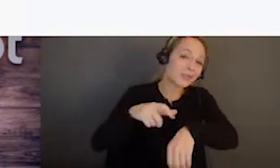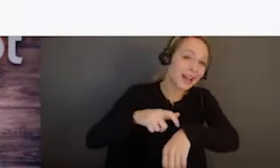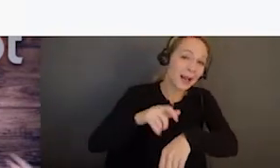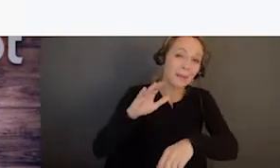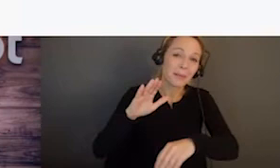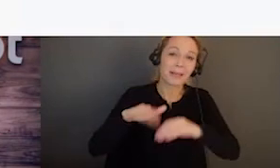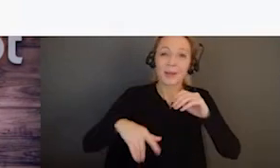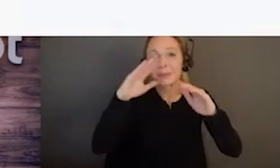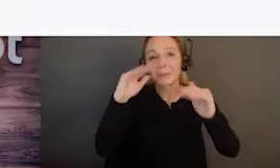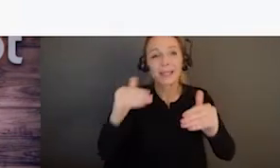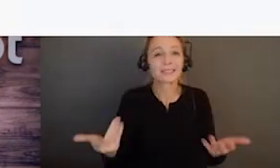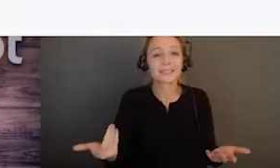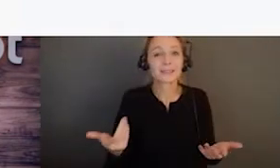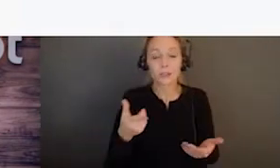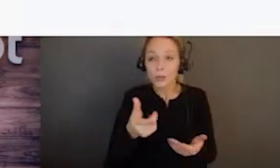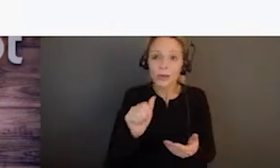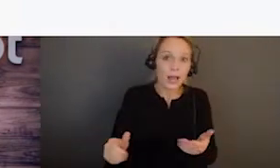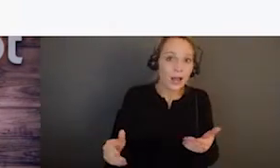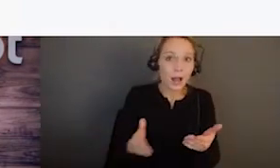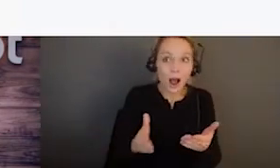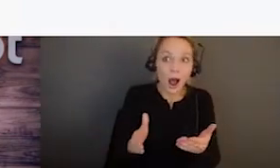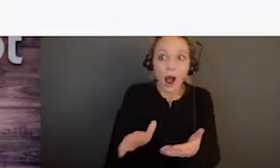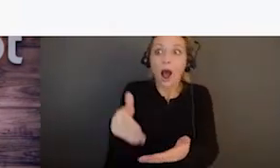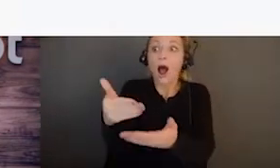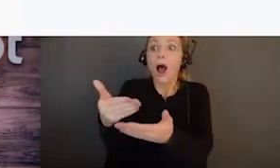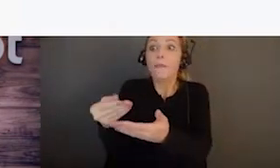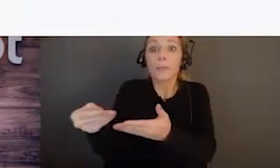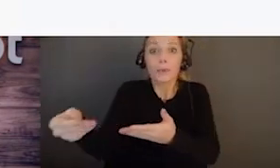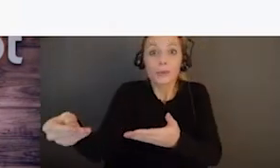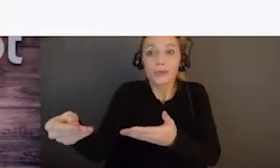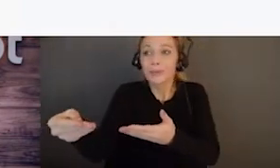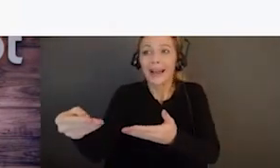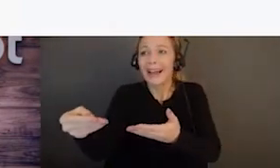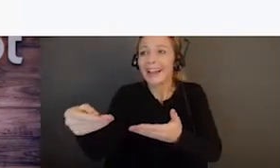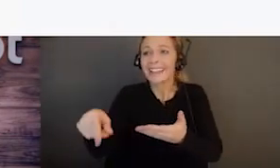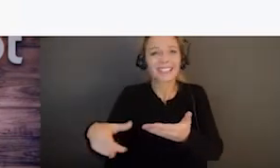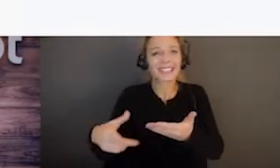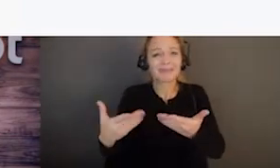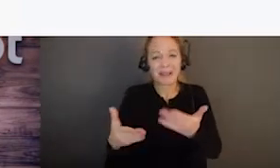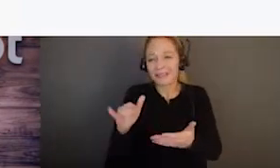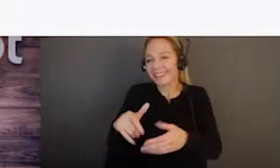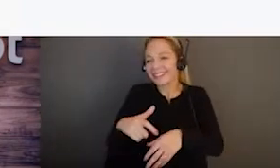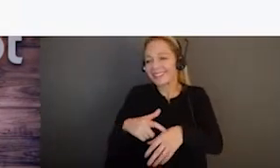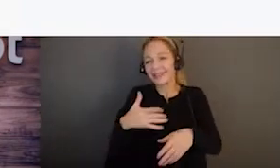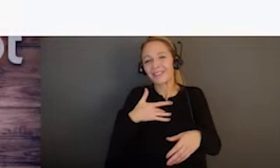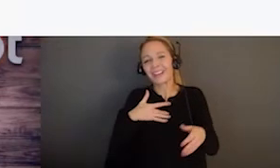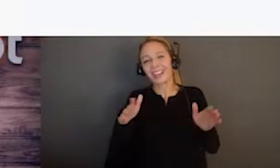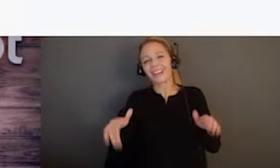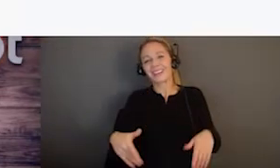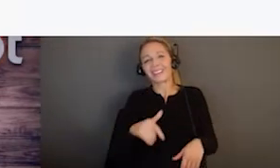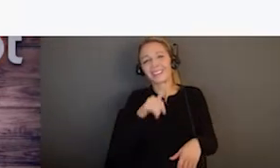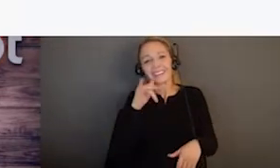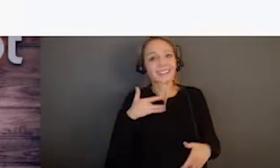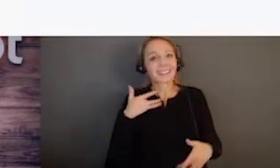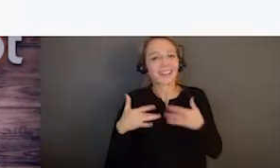YOU MIGHT GET AS FAR AS TO THE POINT OF BEING ABLE TO MAKE A PURCHASE, BUT BY THEN, YOU MIGHT NOT BE SUPER